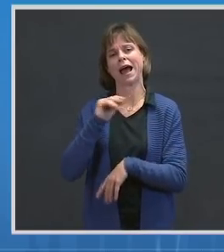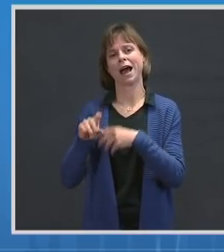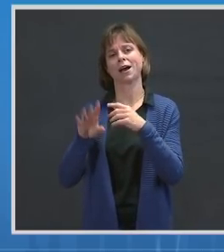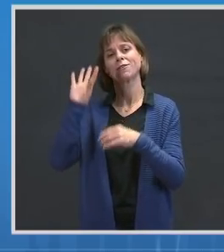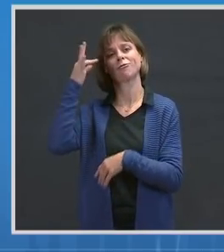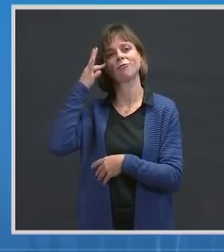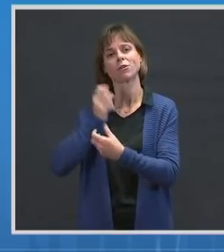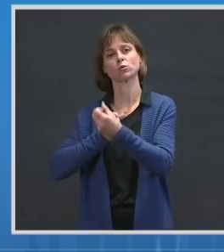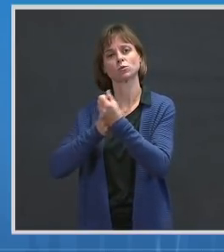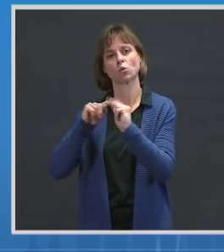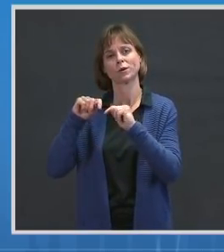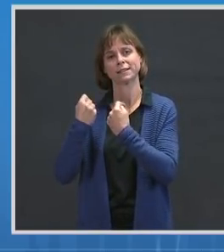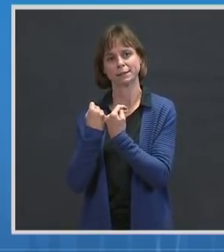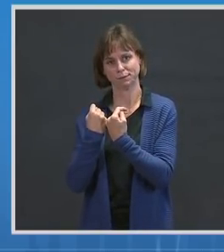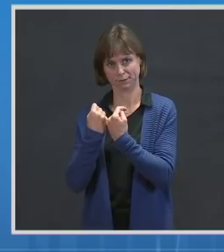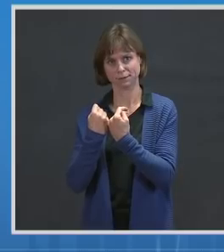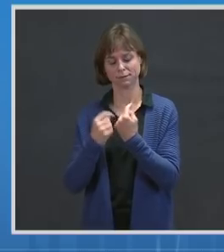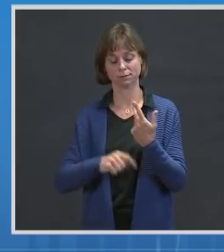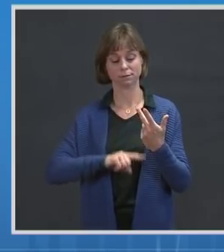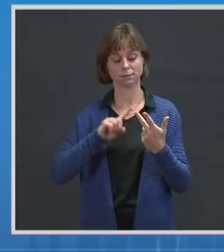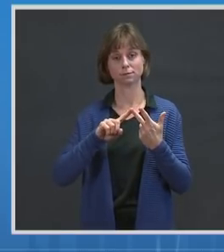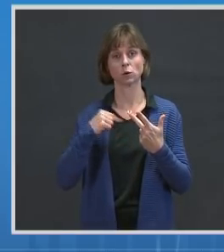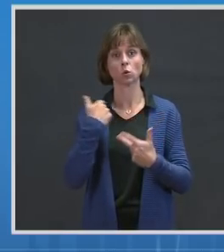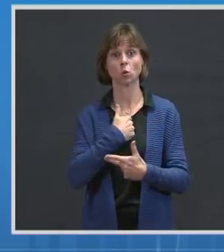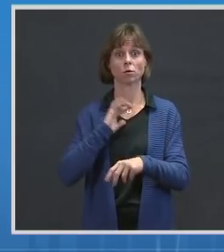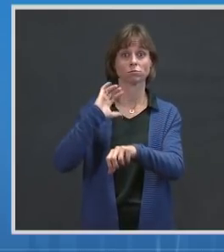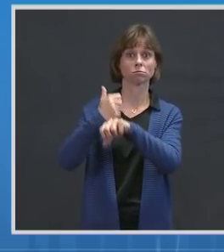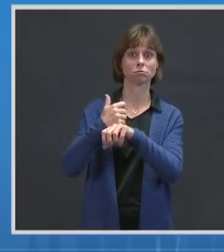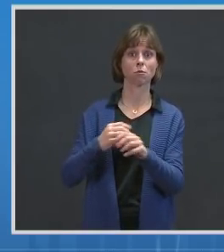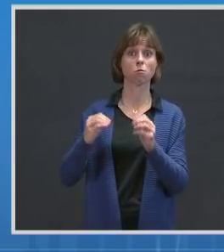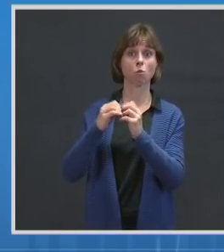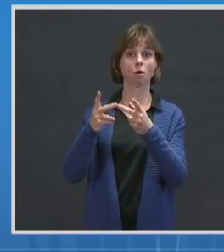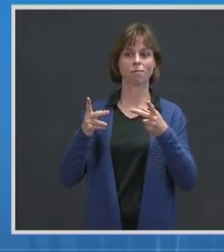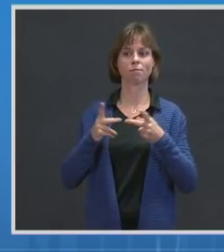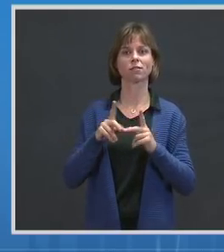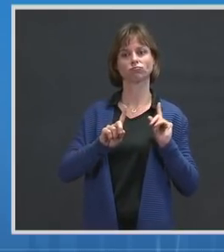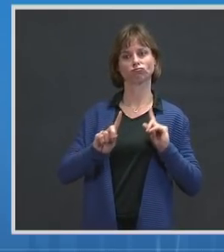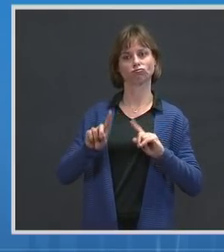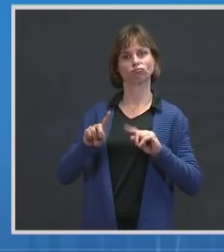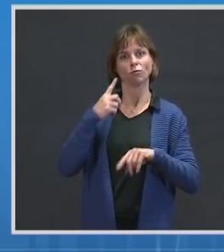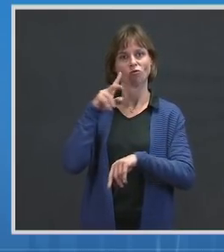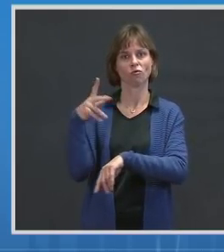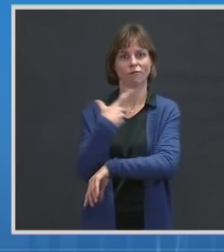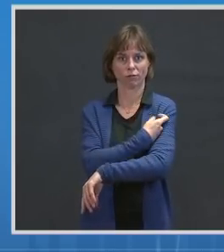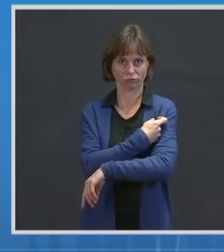Third, we're creating more places where Americans can get vaccinated. We've expanded financial support